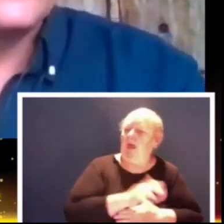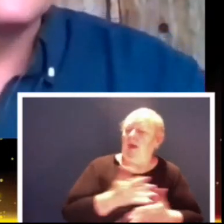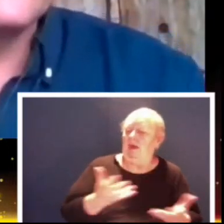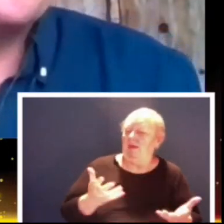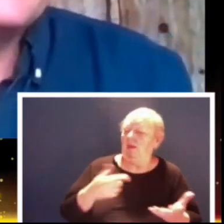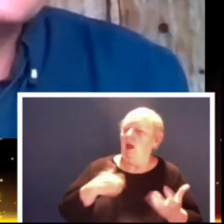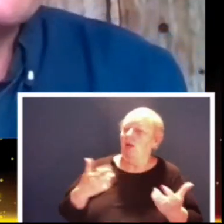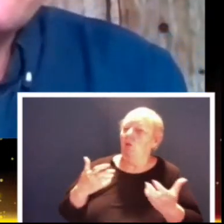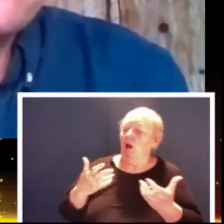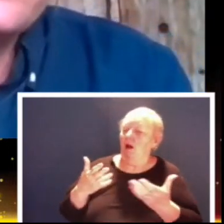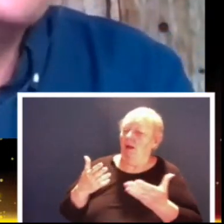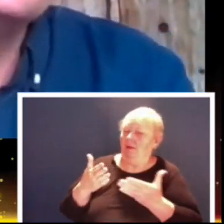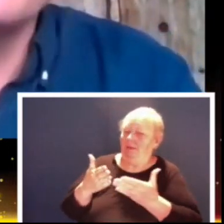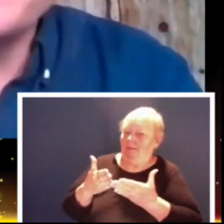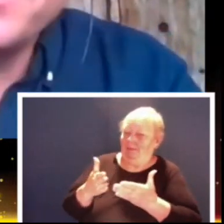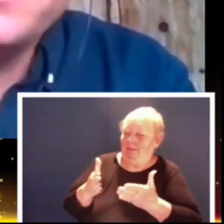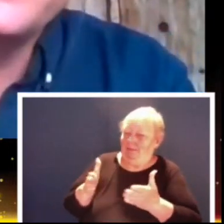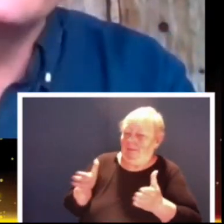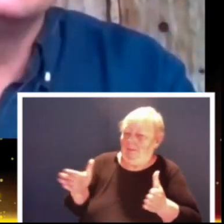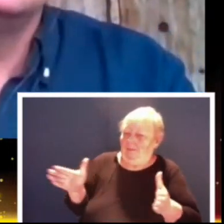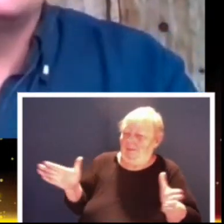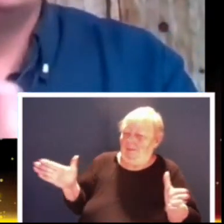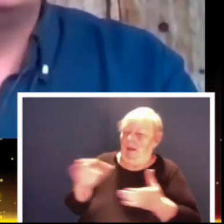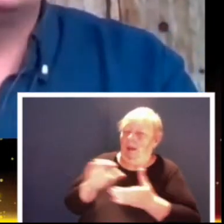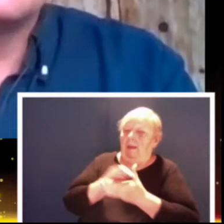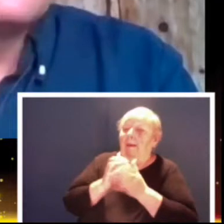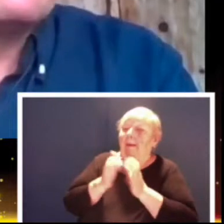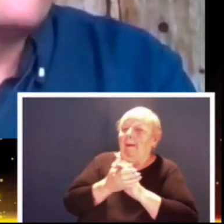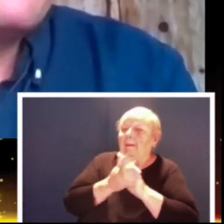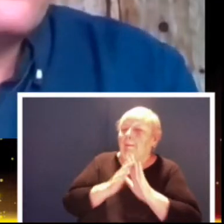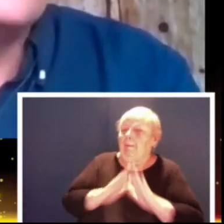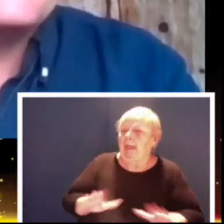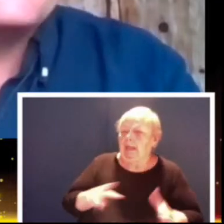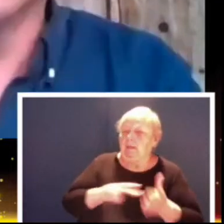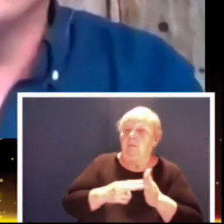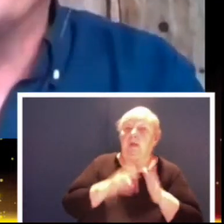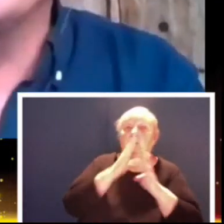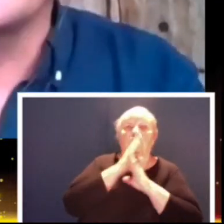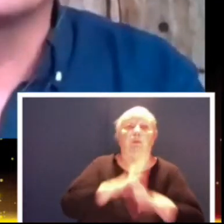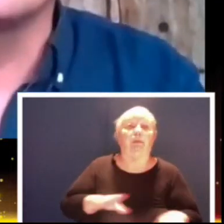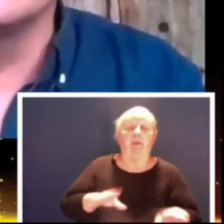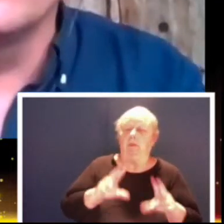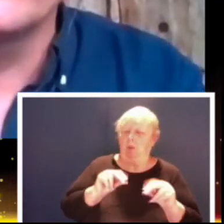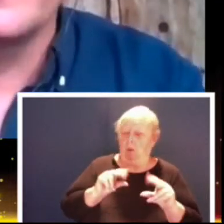the space of what you mean by peace and maybe a little bit more about what active peace actually looks like.